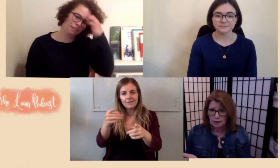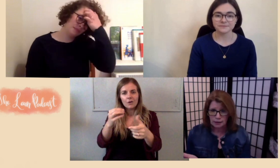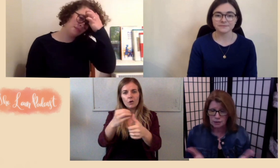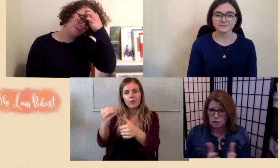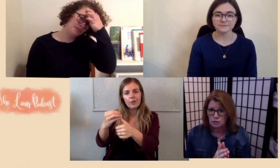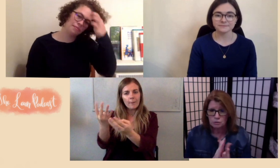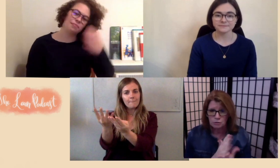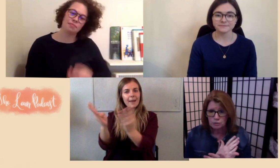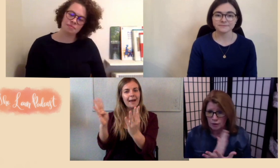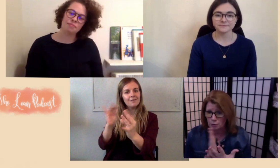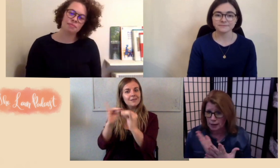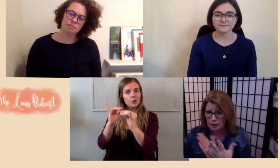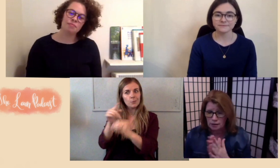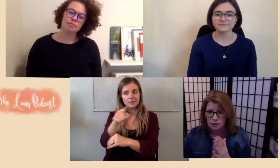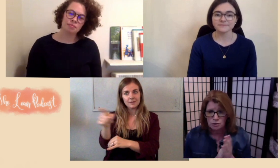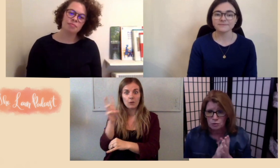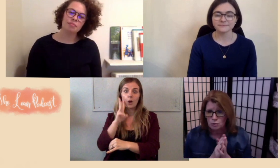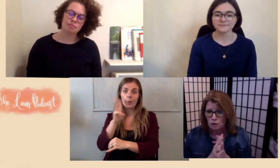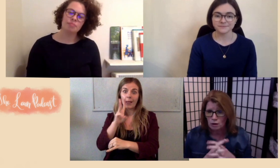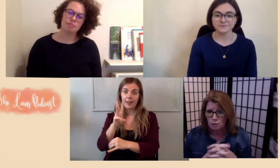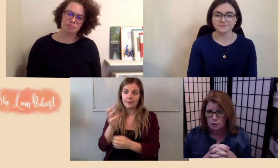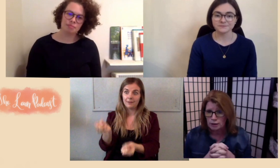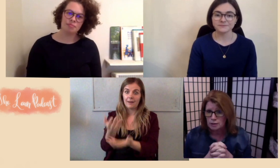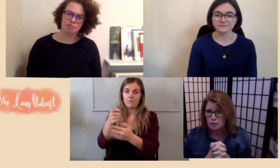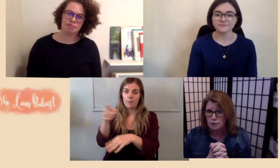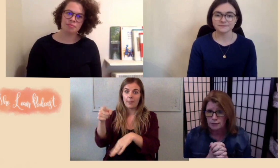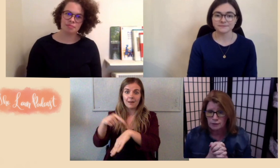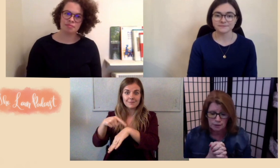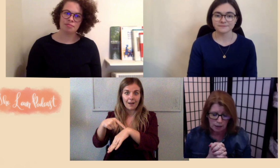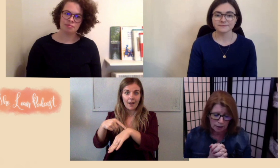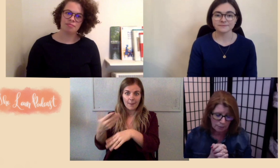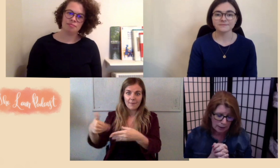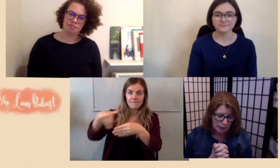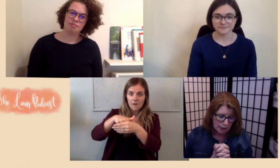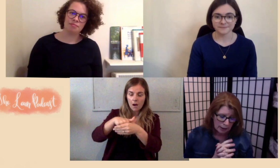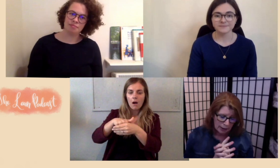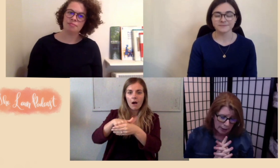to donate their time and just make that available to people.